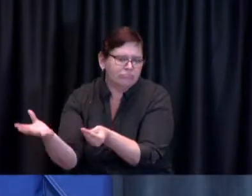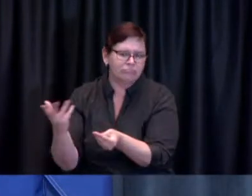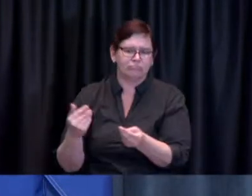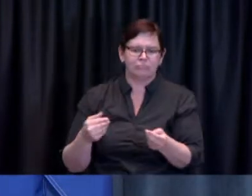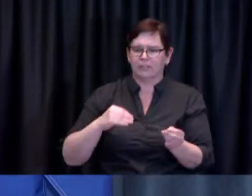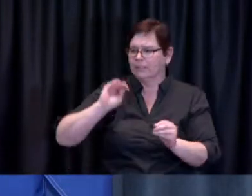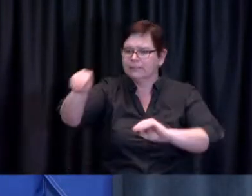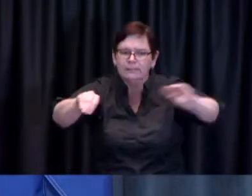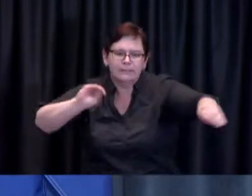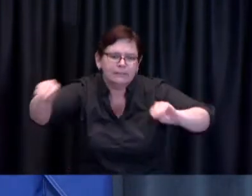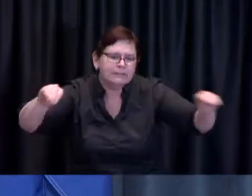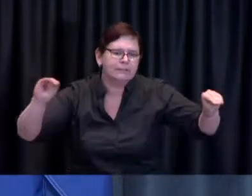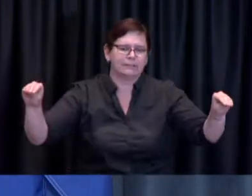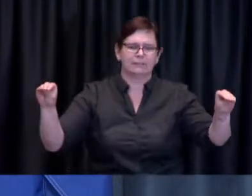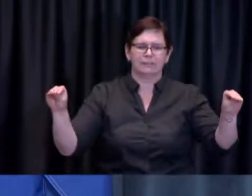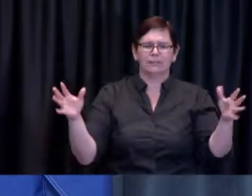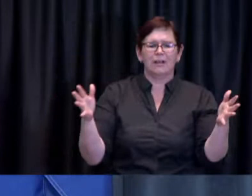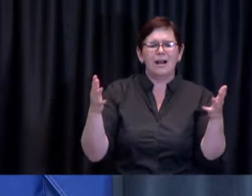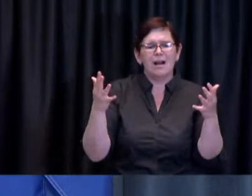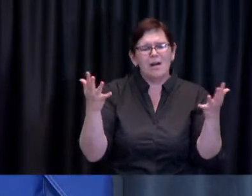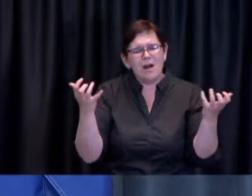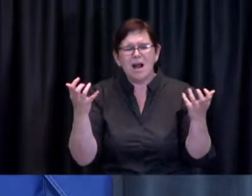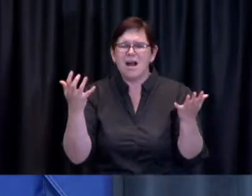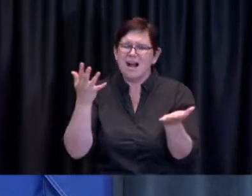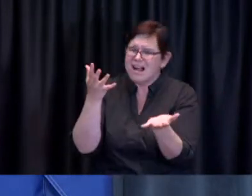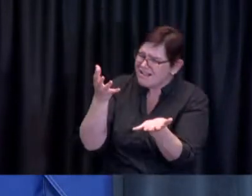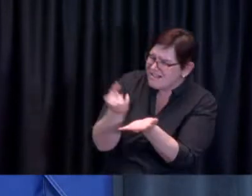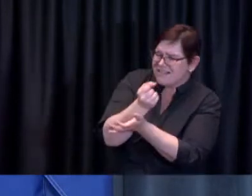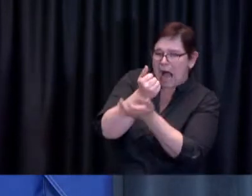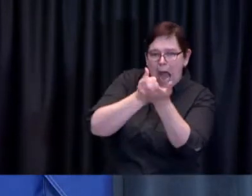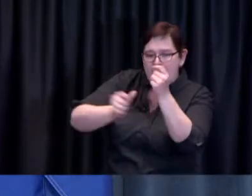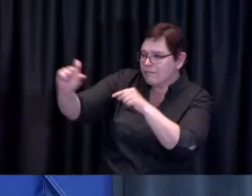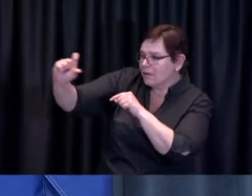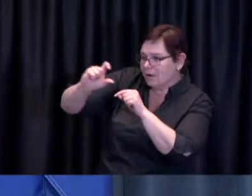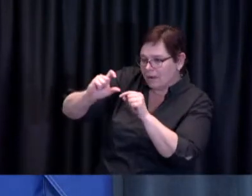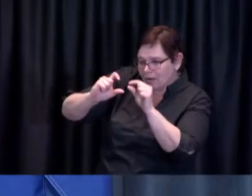able to take advantage of every vaccine dose that is provided and i'm proud of the fact that we are